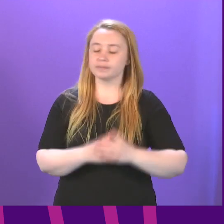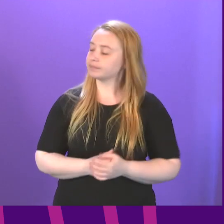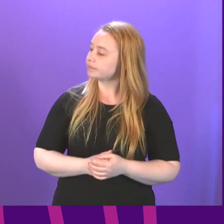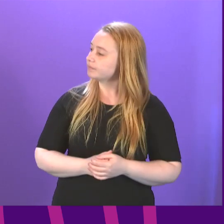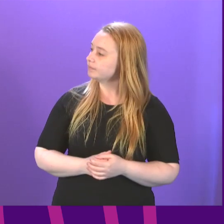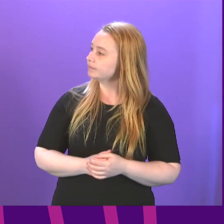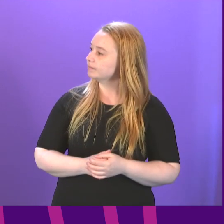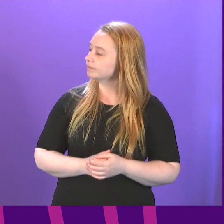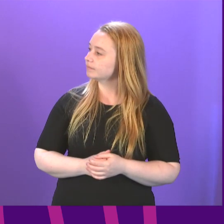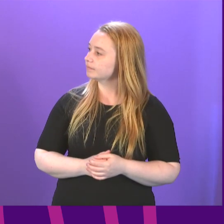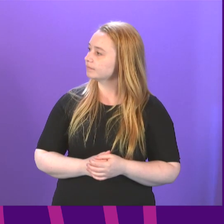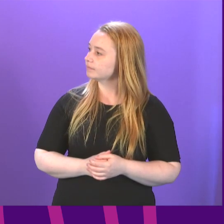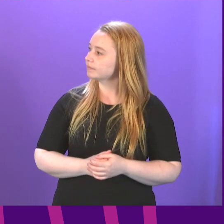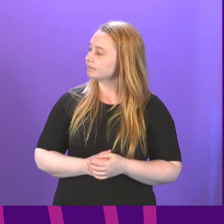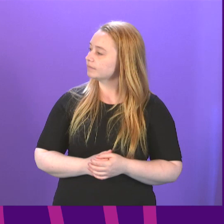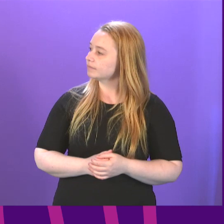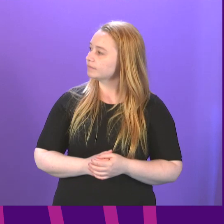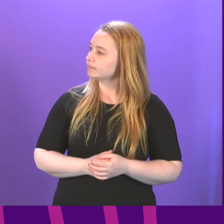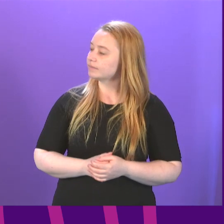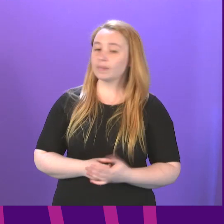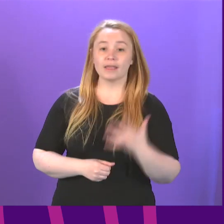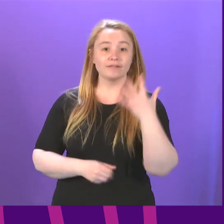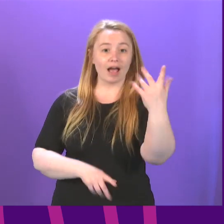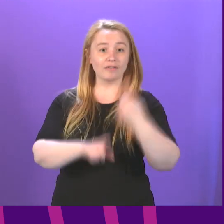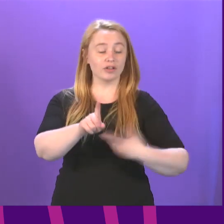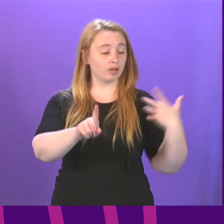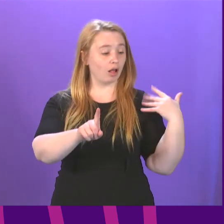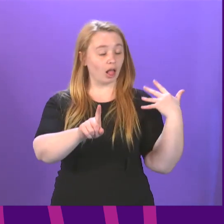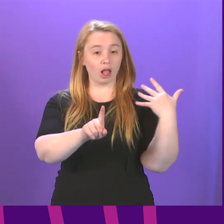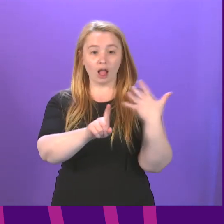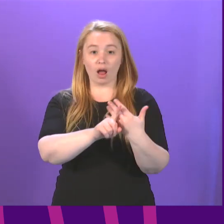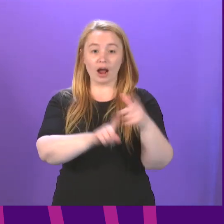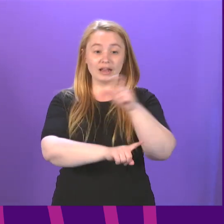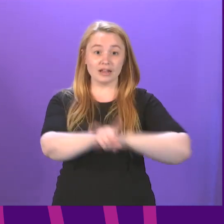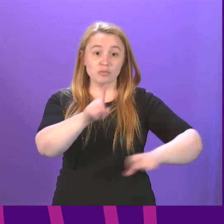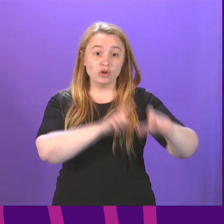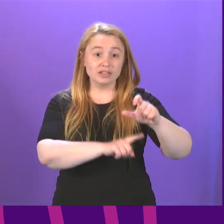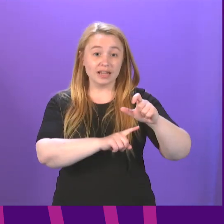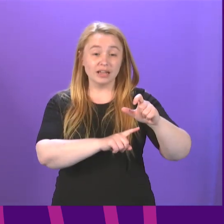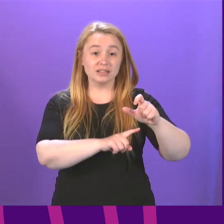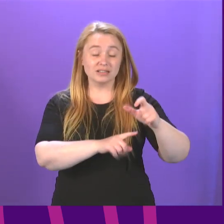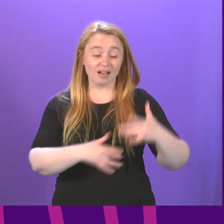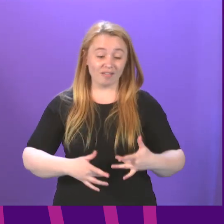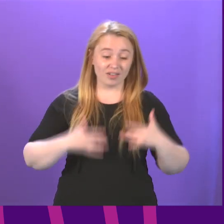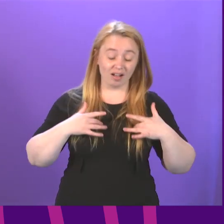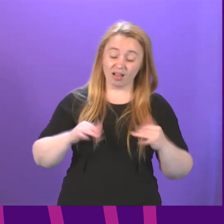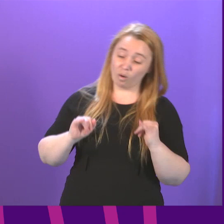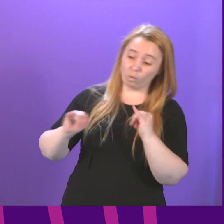Mark Ruskell: After five years of highlighting the misery of communities living in the shadow of Mossmorran, I welcome the progress that has